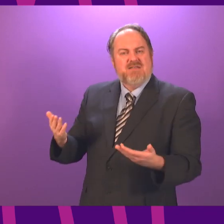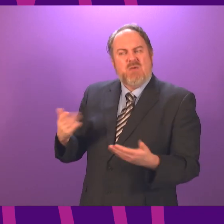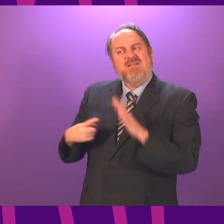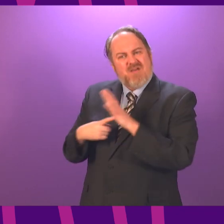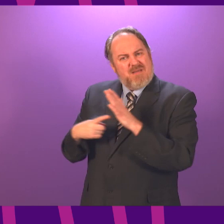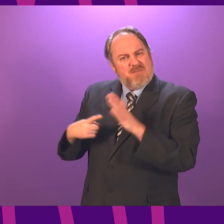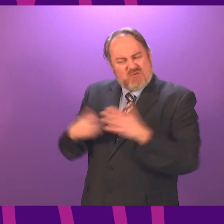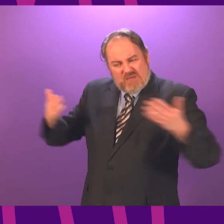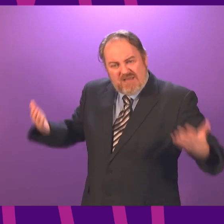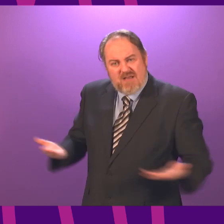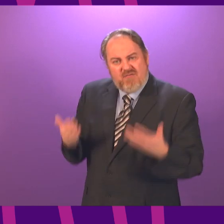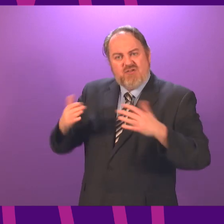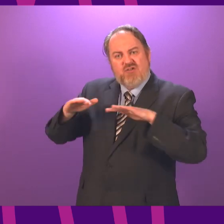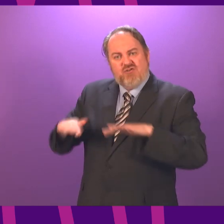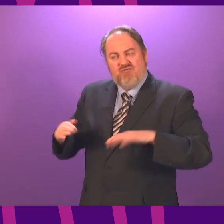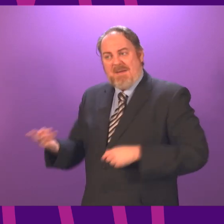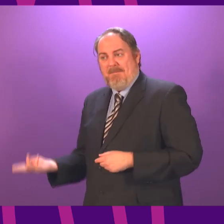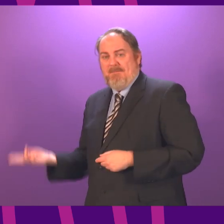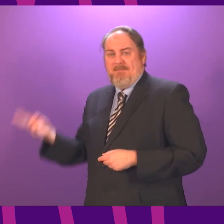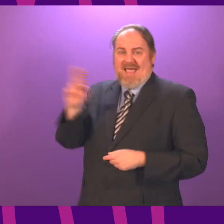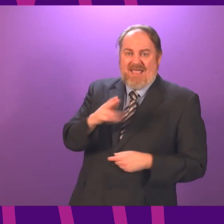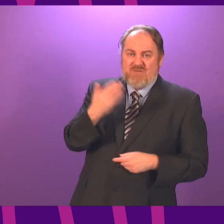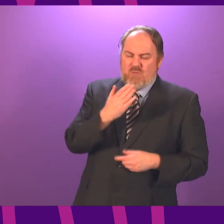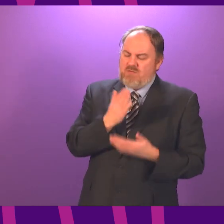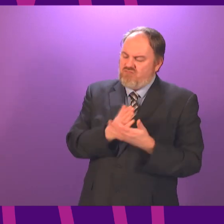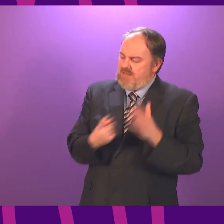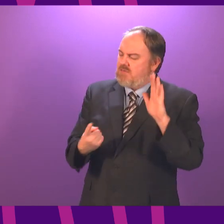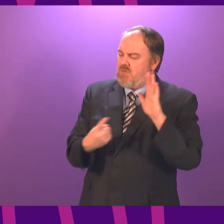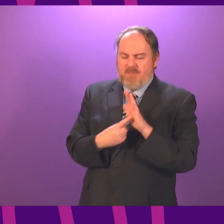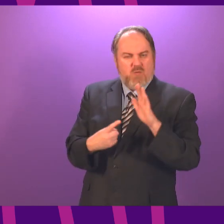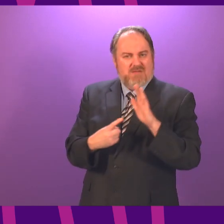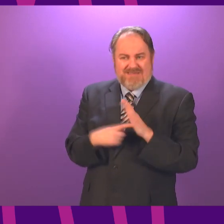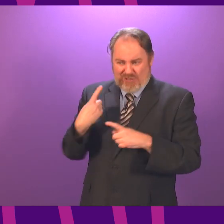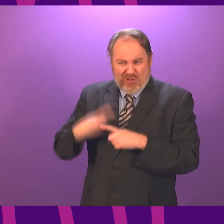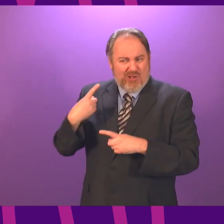the classroom now surely takes on ever more importance and urgency. By what date does